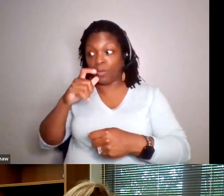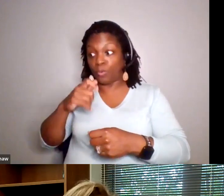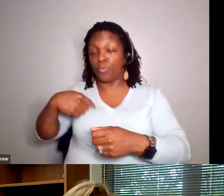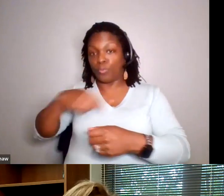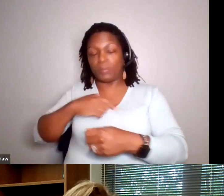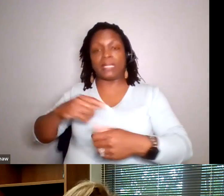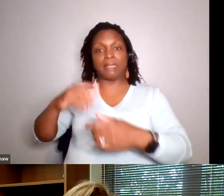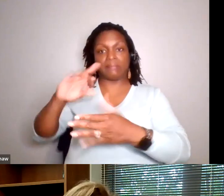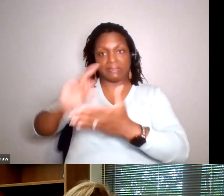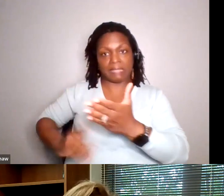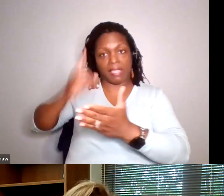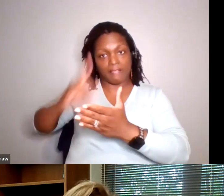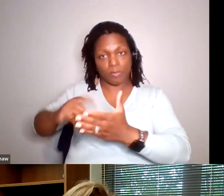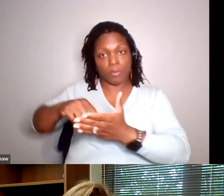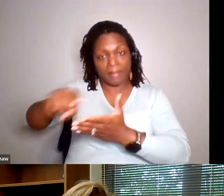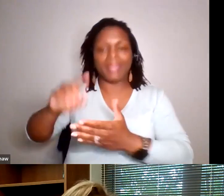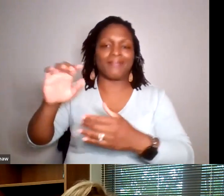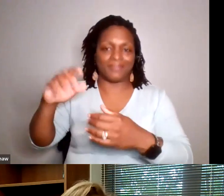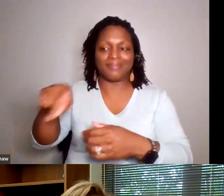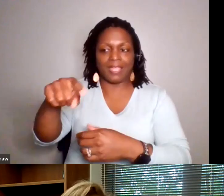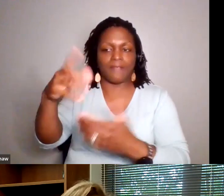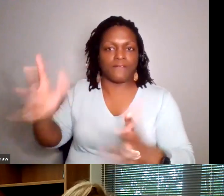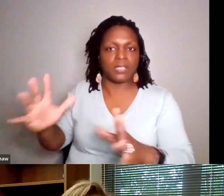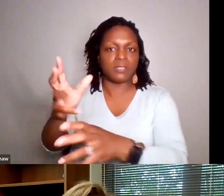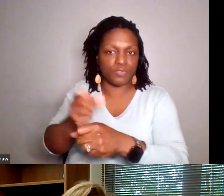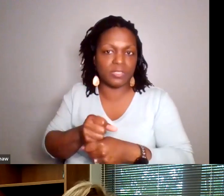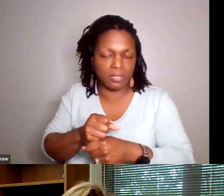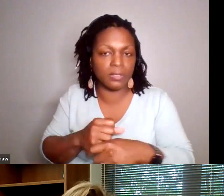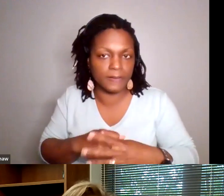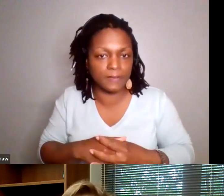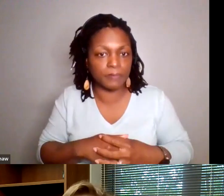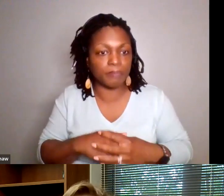Elizabeth. Is there anything else you would like to add to that?